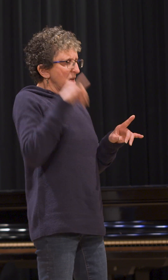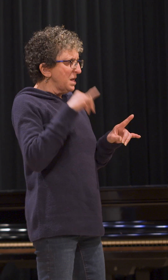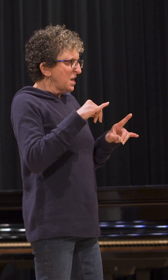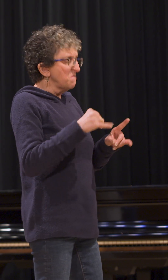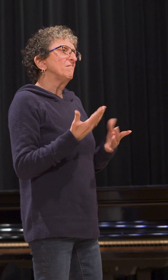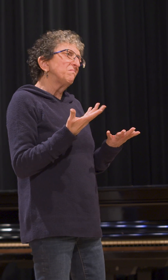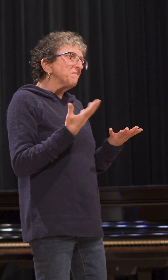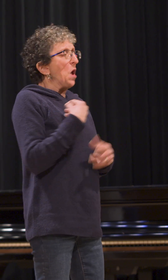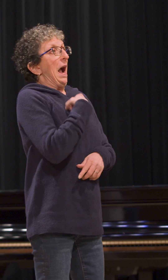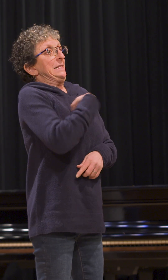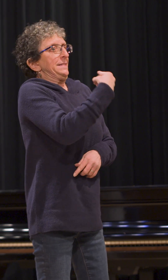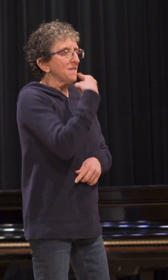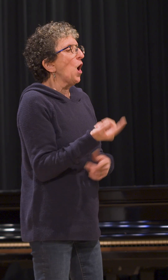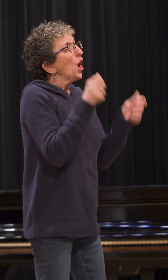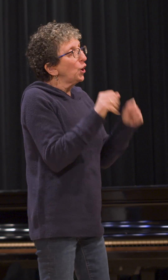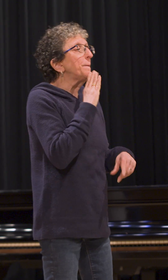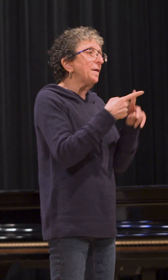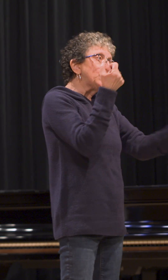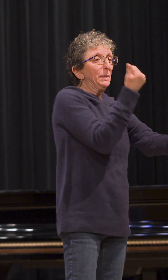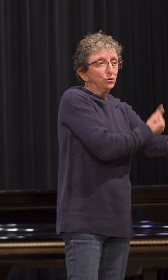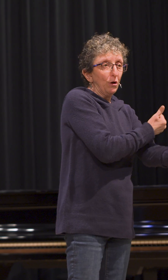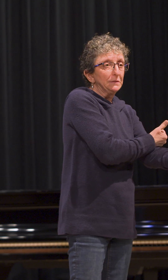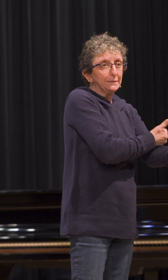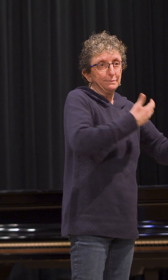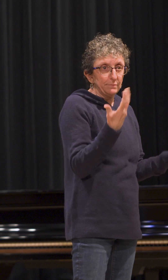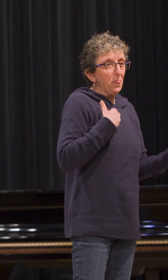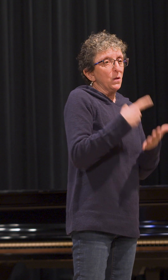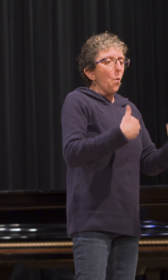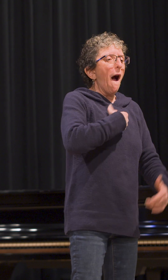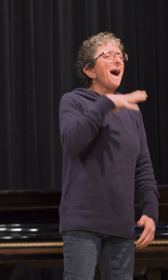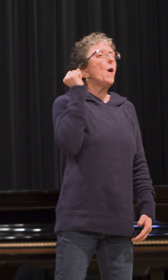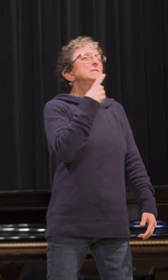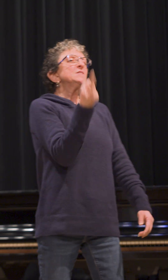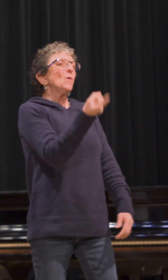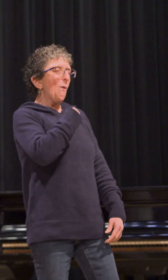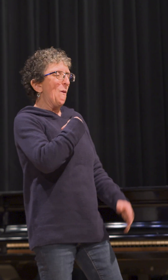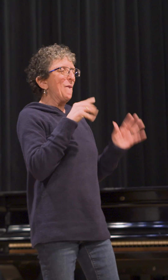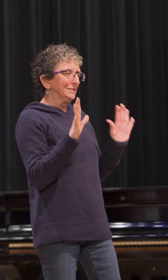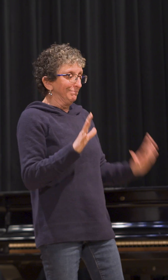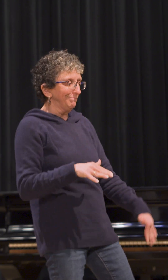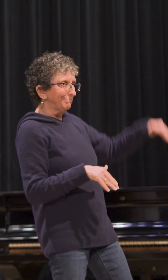your adopted sister has mental illness. She has bipolar." And I responded I said "Oh,